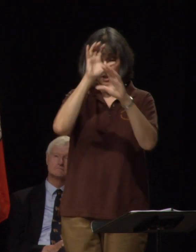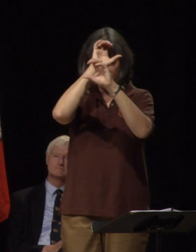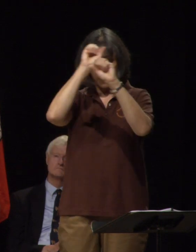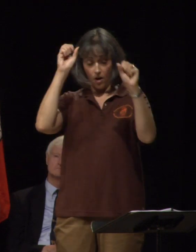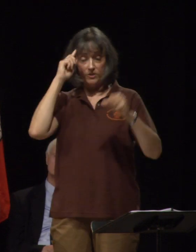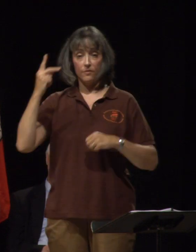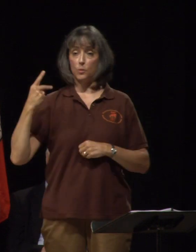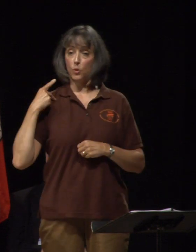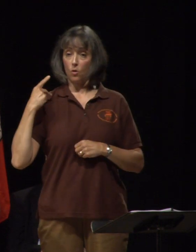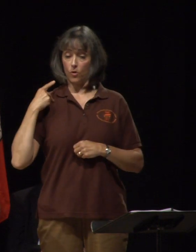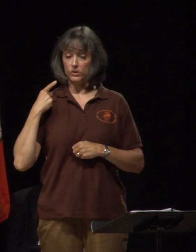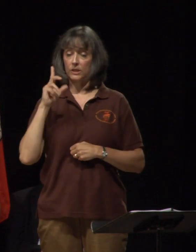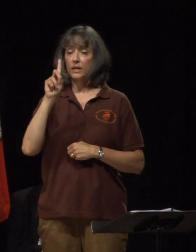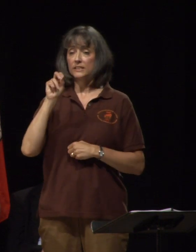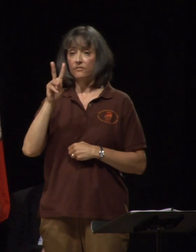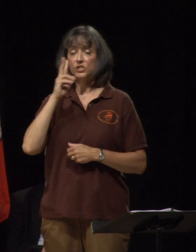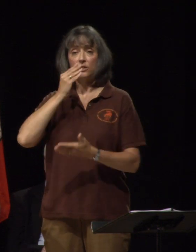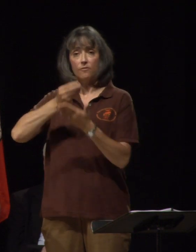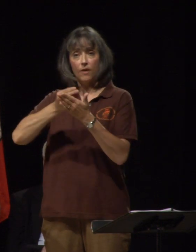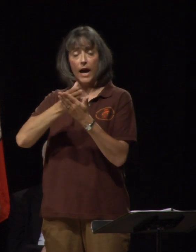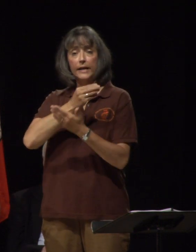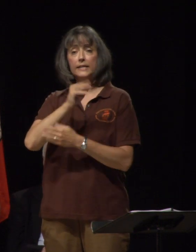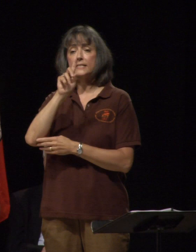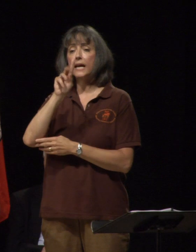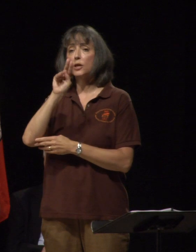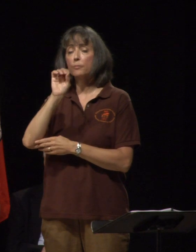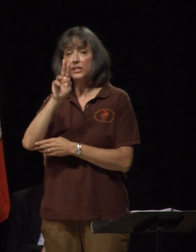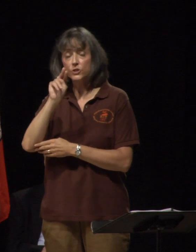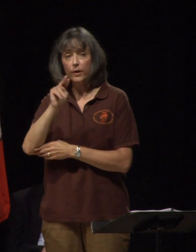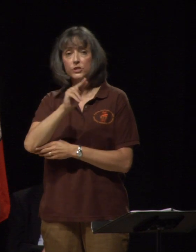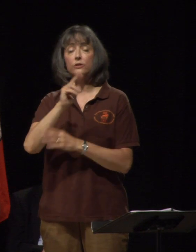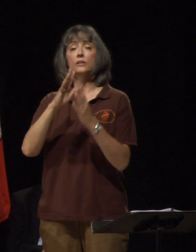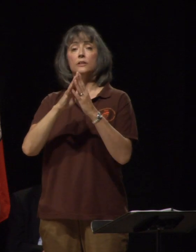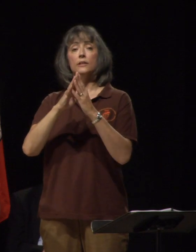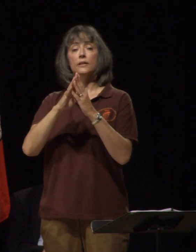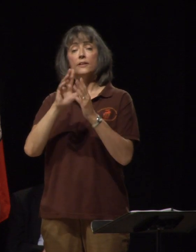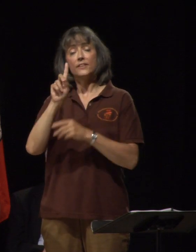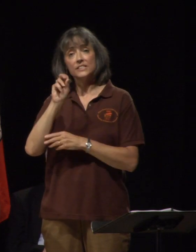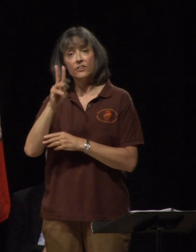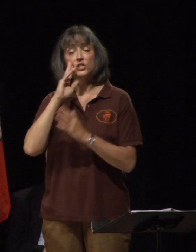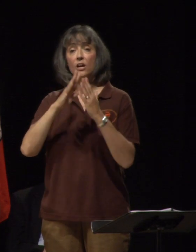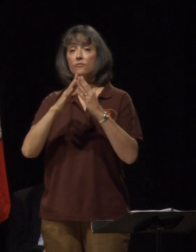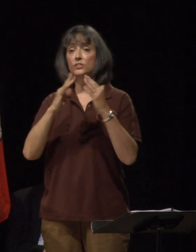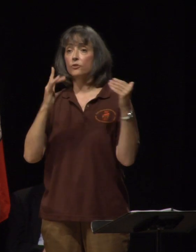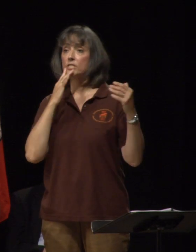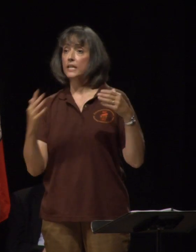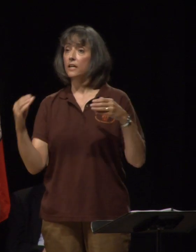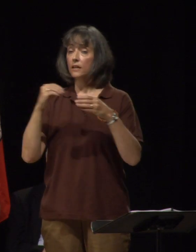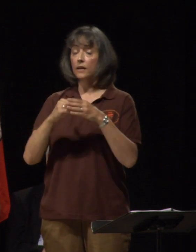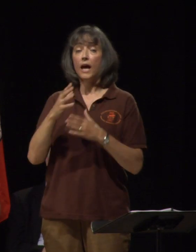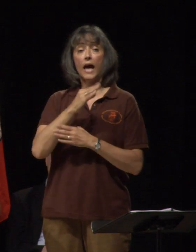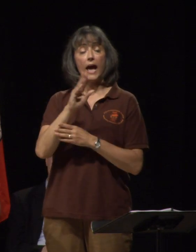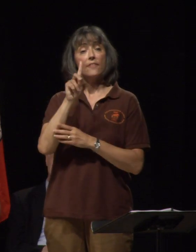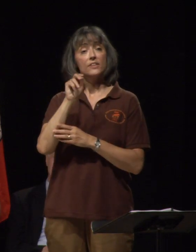PROVOST, THE DIVISION OF FINANCE AND ADMINISTRATION, THE DIVISION OF DIVERSITY AND INCLUSION, AND THE DIVISION OF STUDENT AFFAIRS,